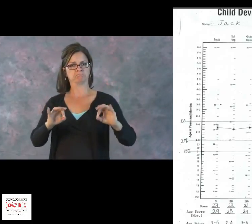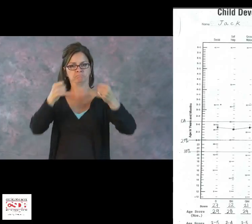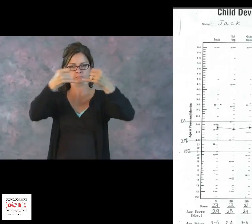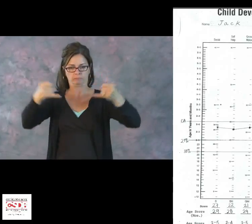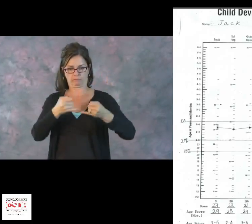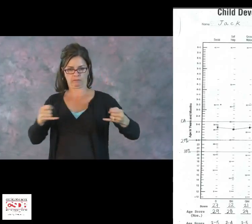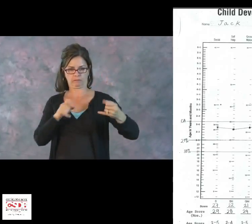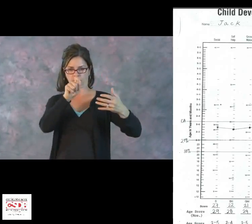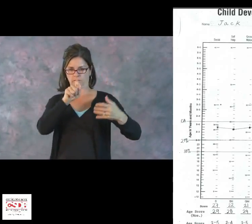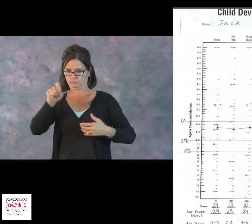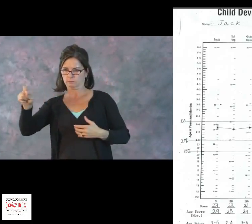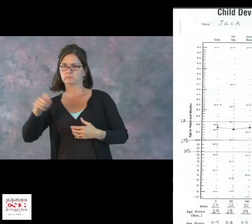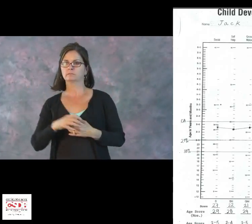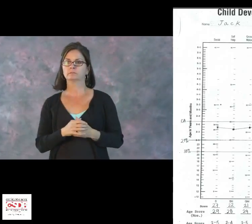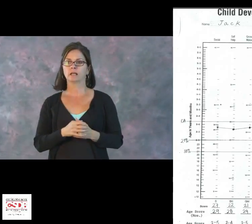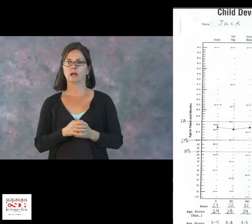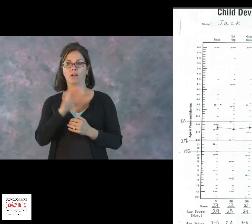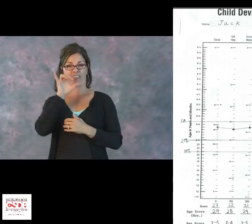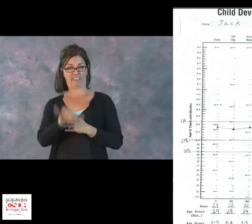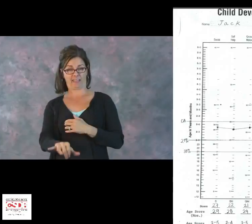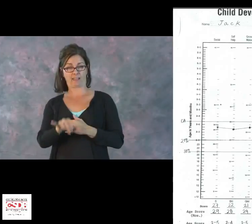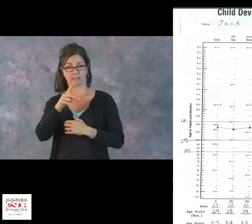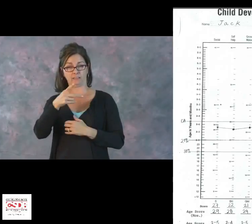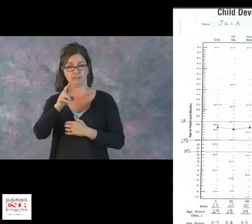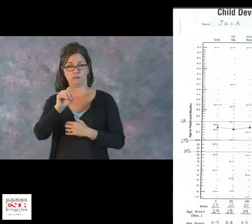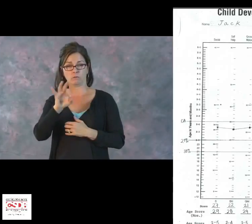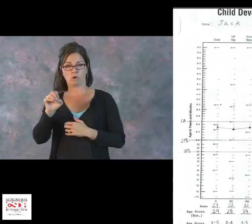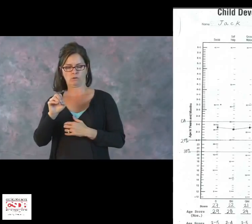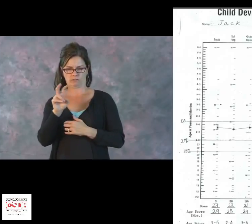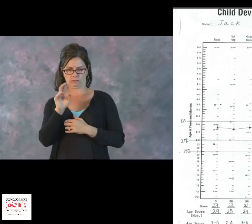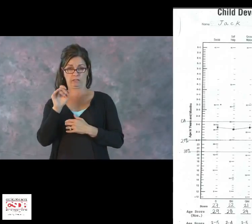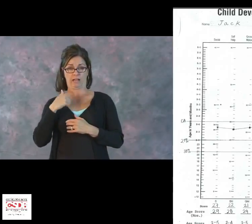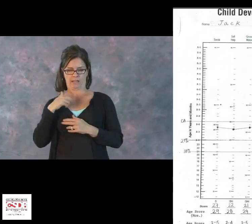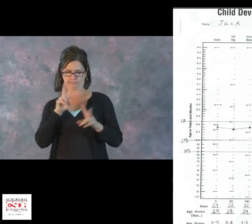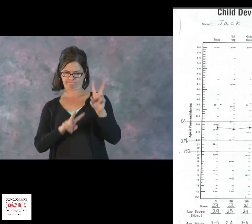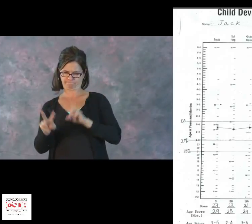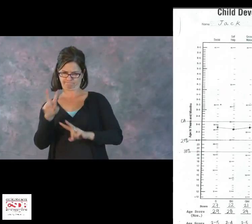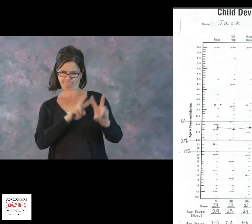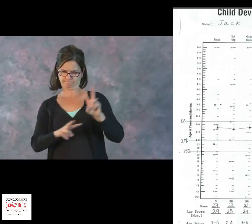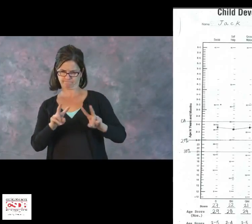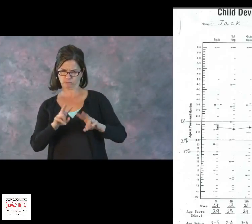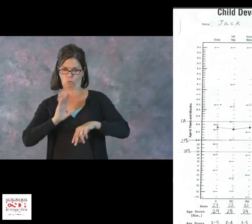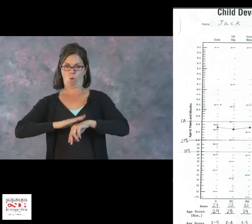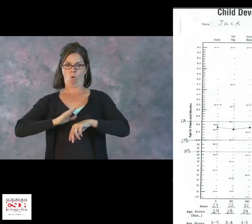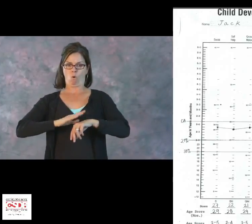Looking at this particular profile, I don't see any immediate concerns or needs for referrals